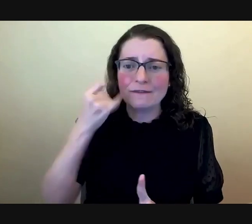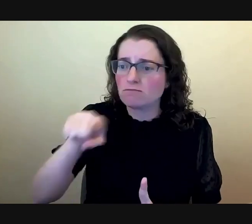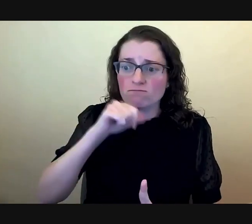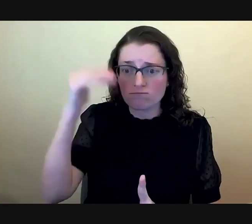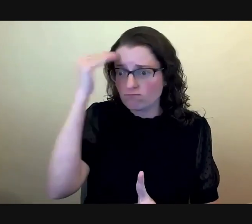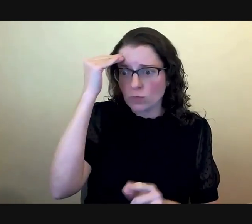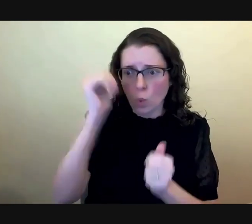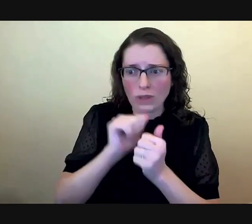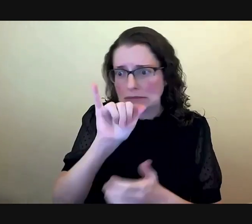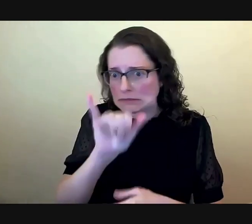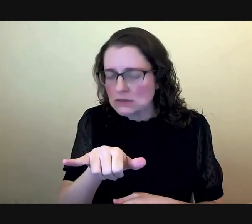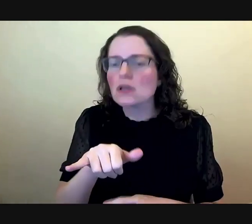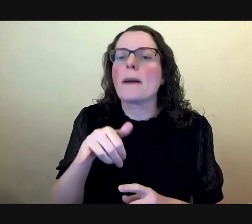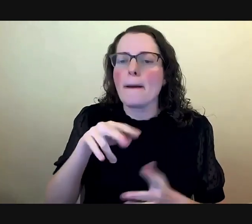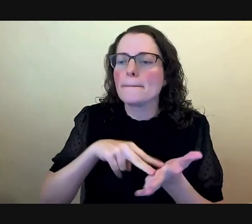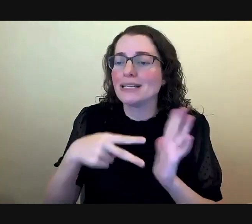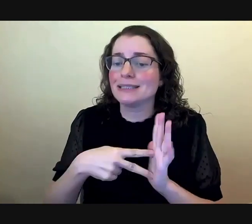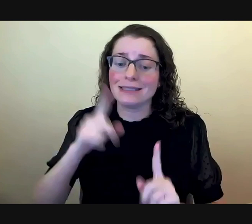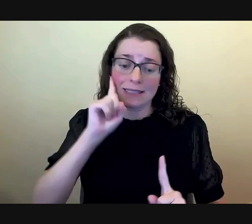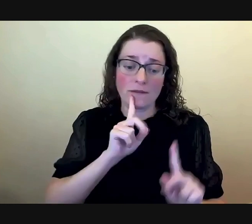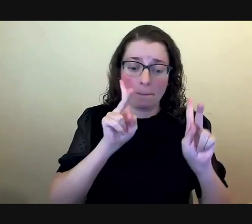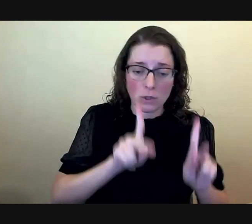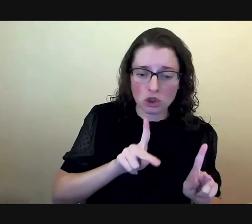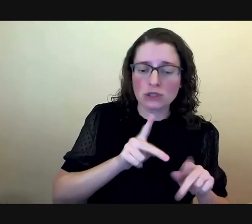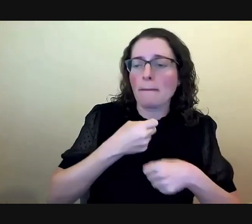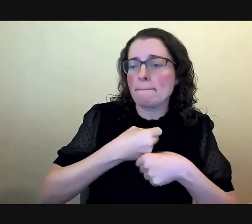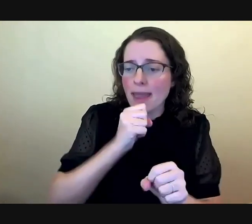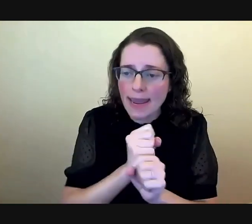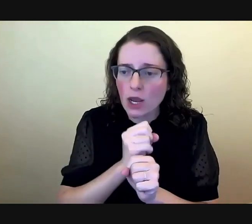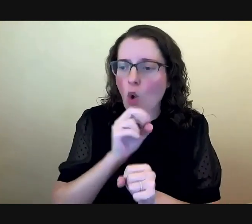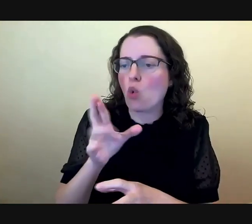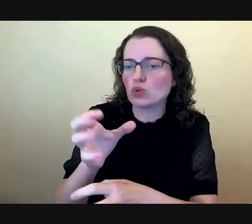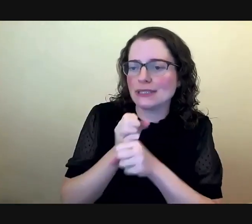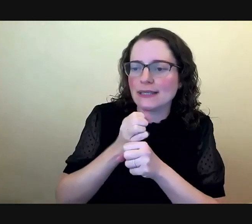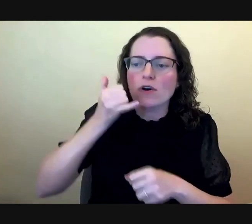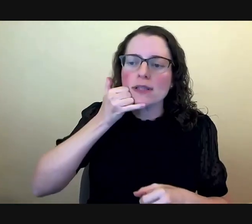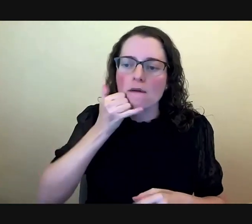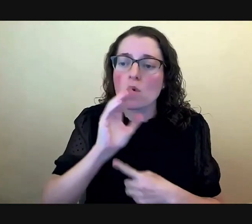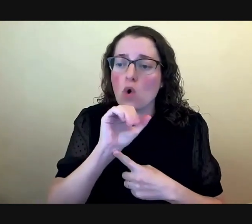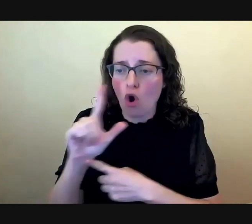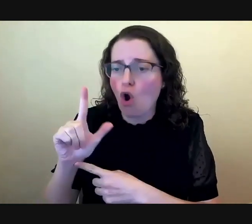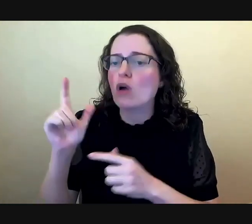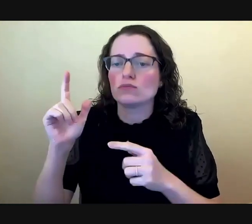This is with the cell phone calls. So now we have a deaf person who is making or receiving